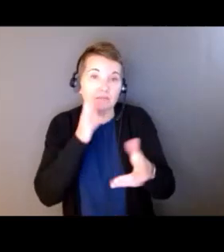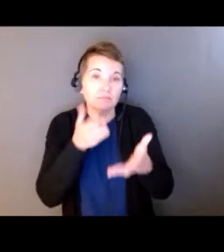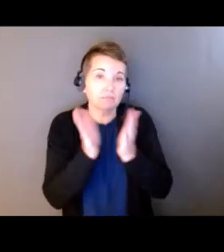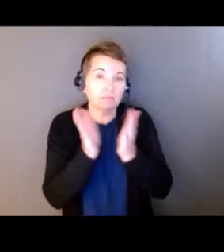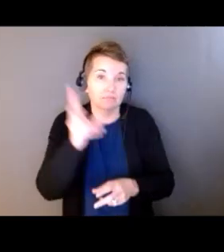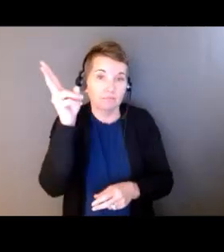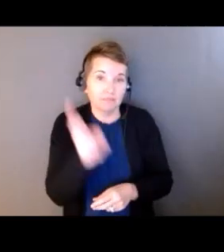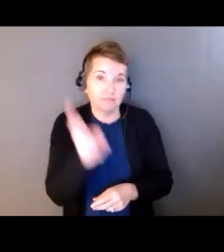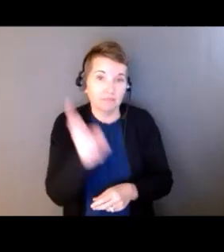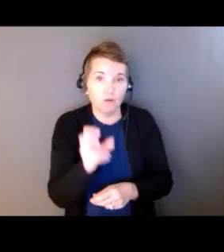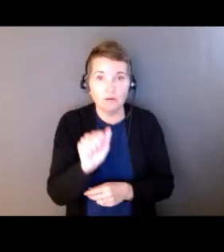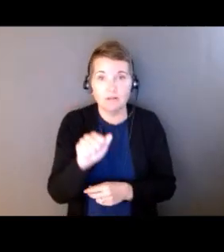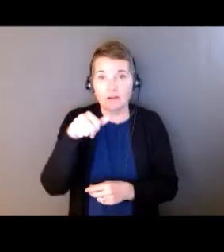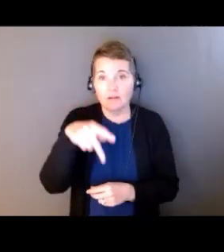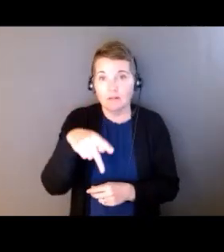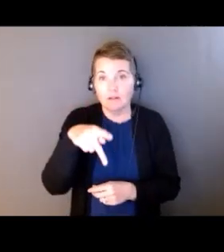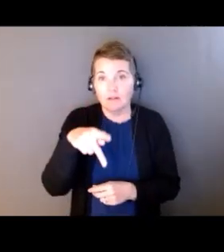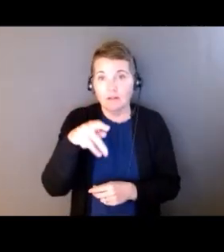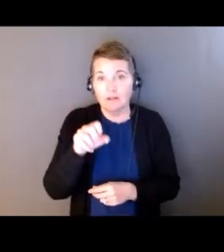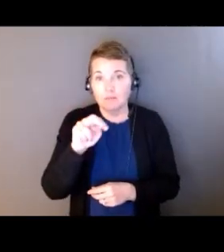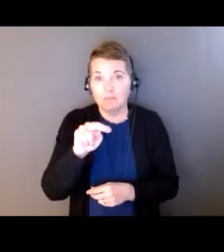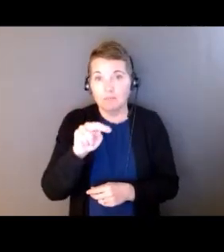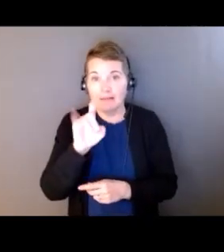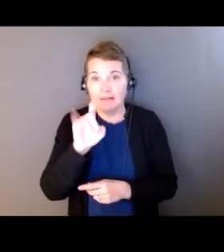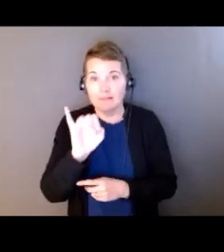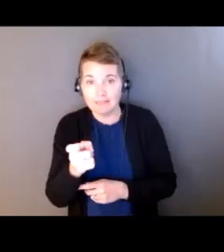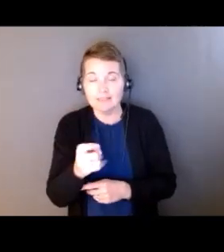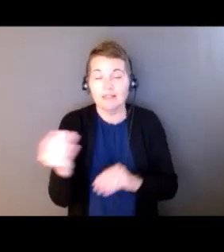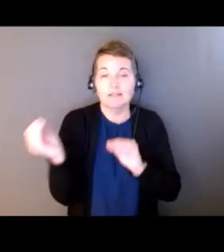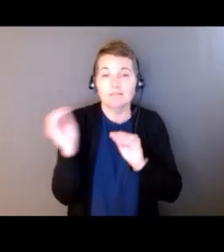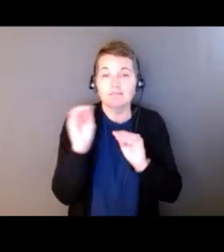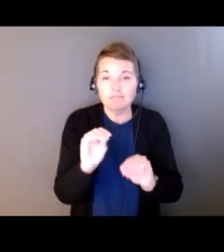that has crucial information on number of people on tour, itinerary, routing, and